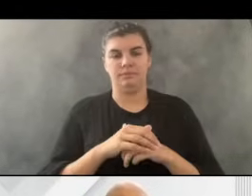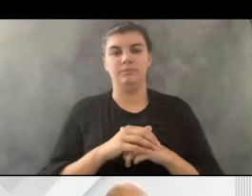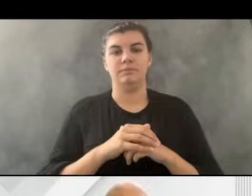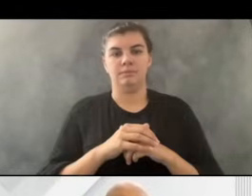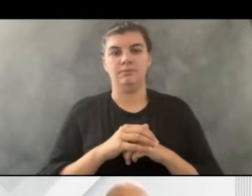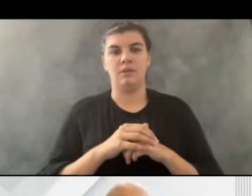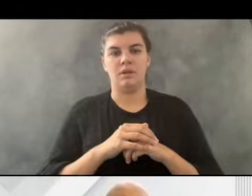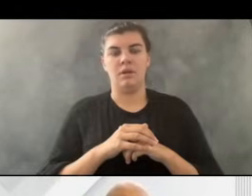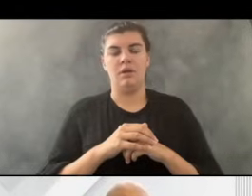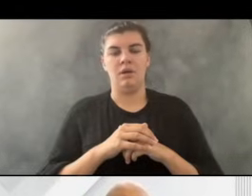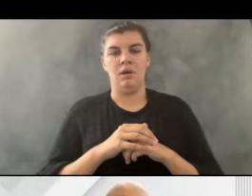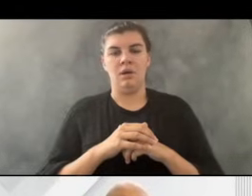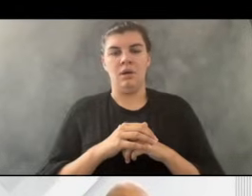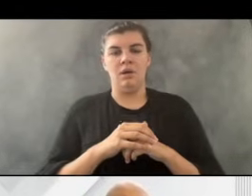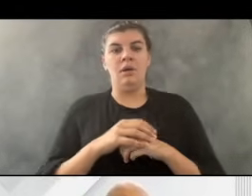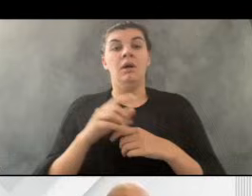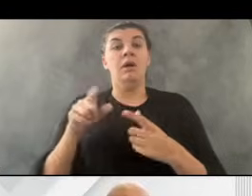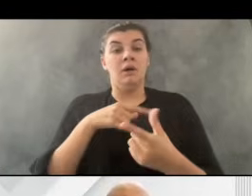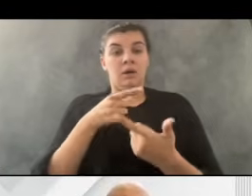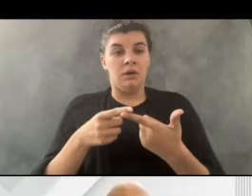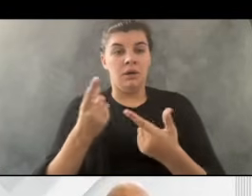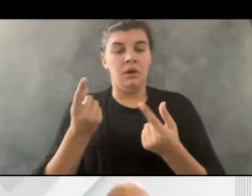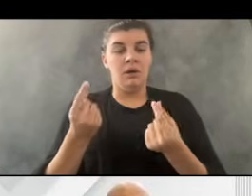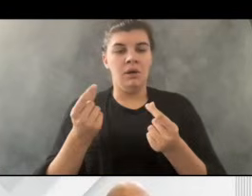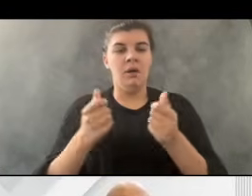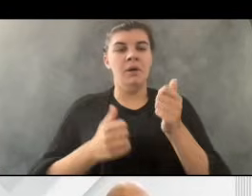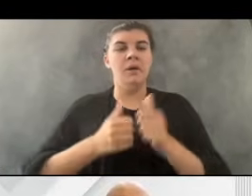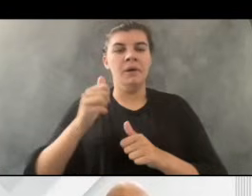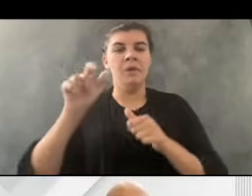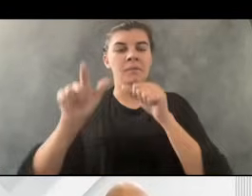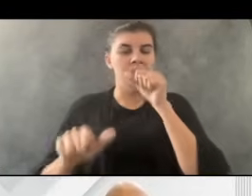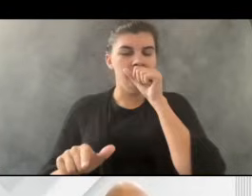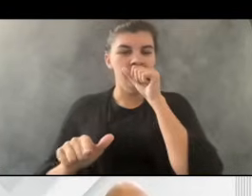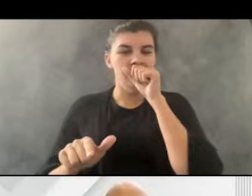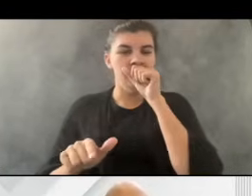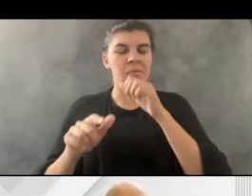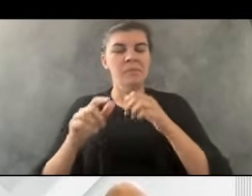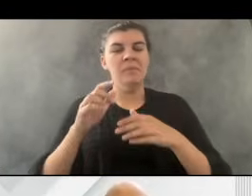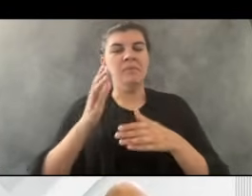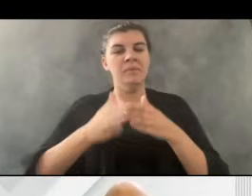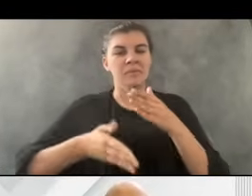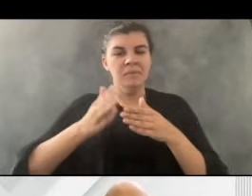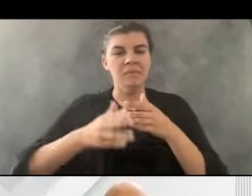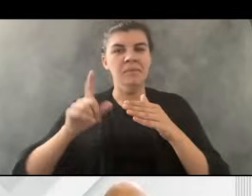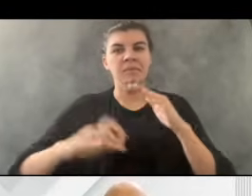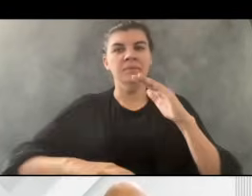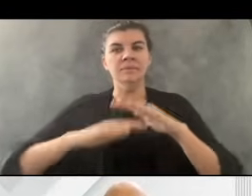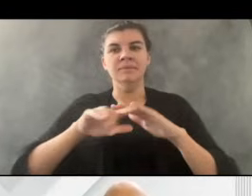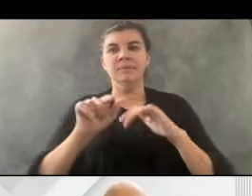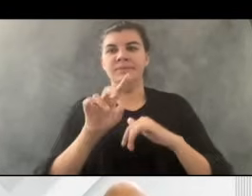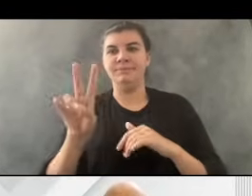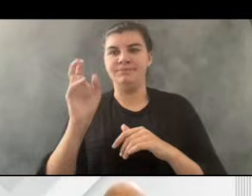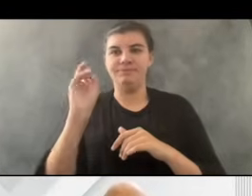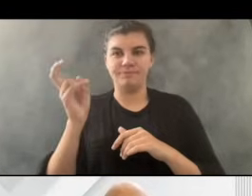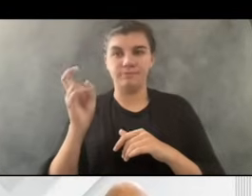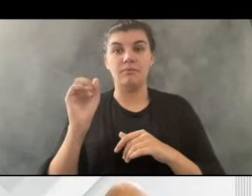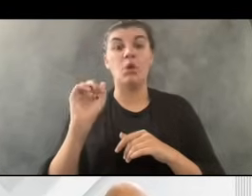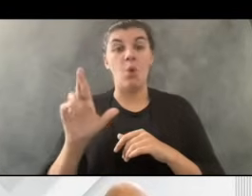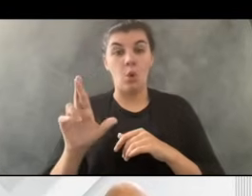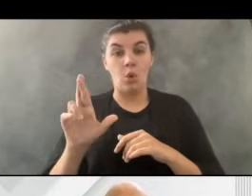Then the lowest edge of the object must be either 27 inches maximum or 80 inches minimum above the